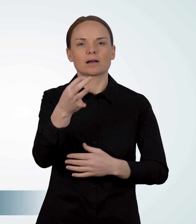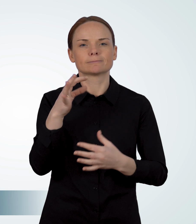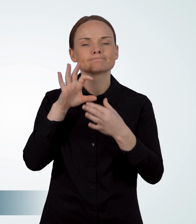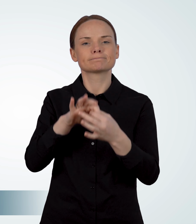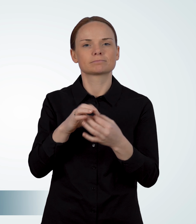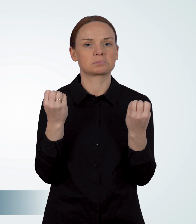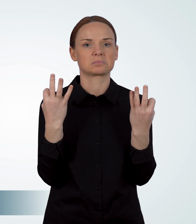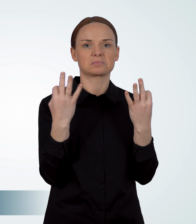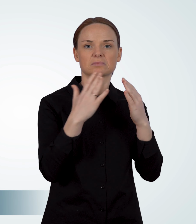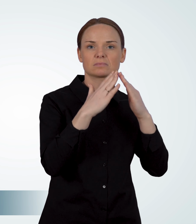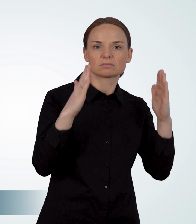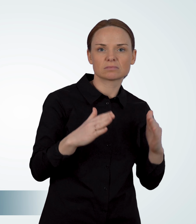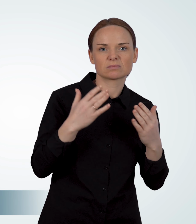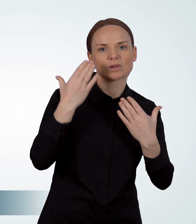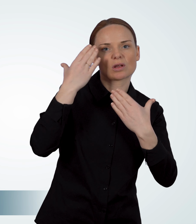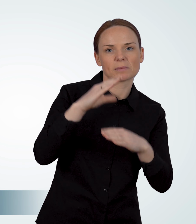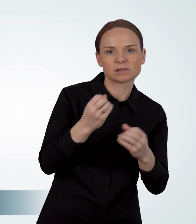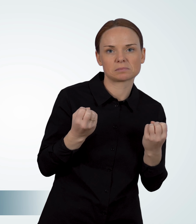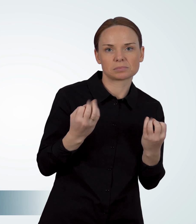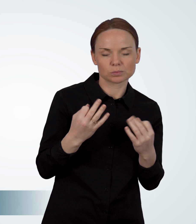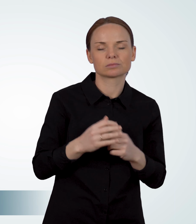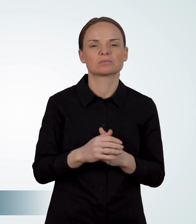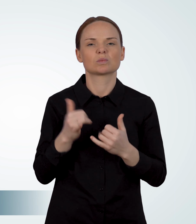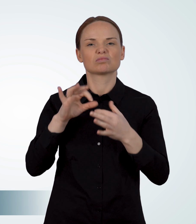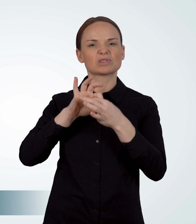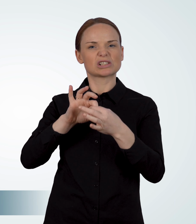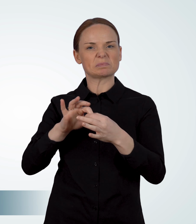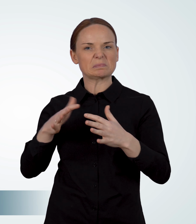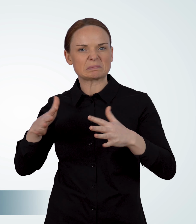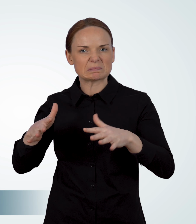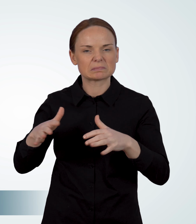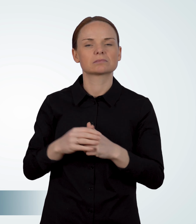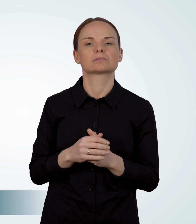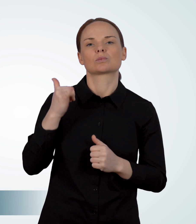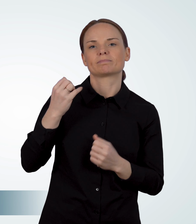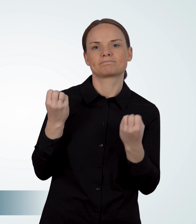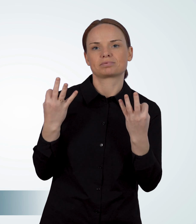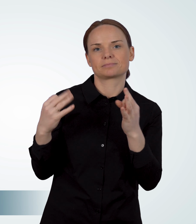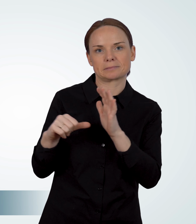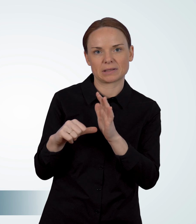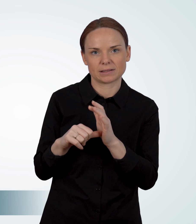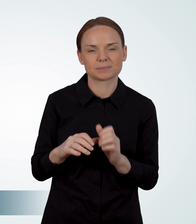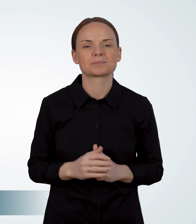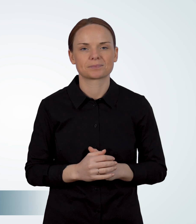accommodation, relationship or money difficulties.